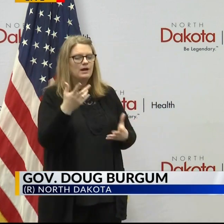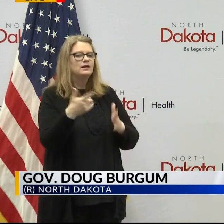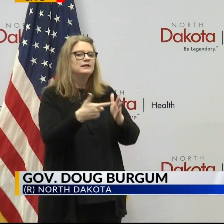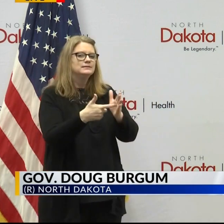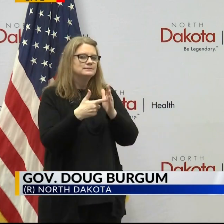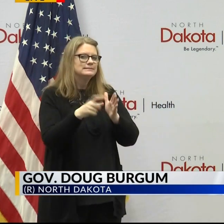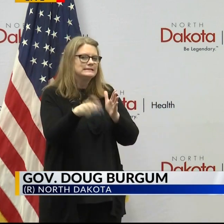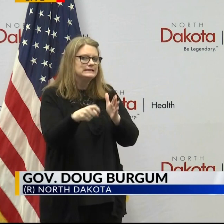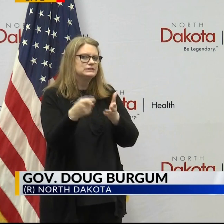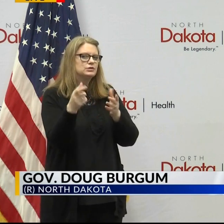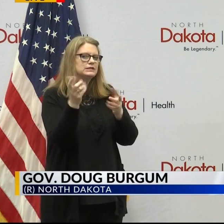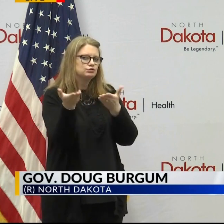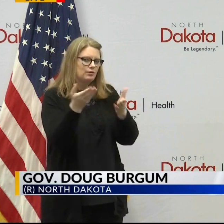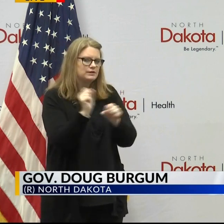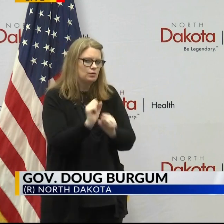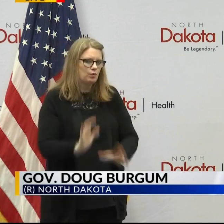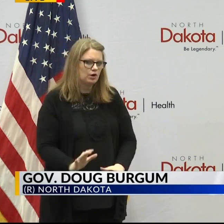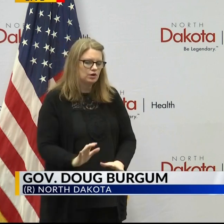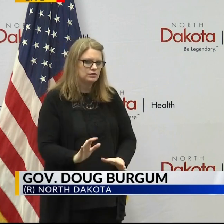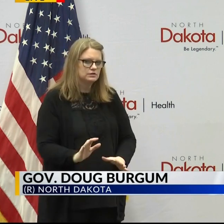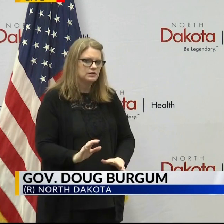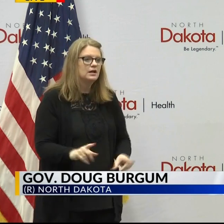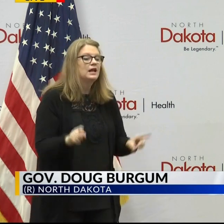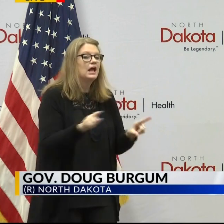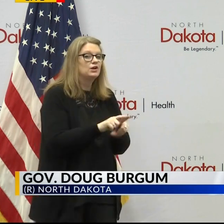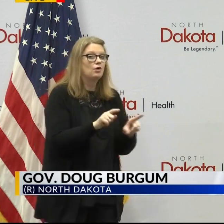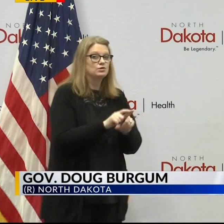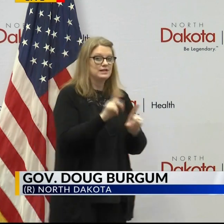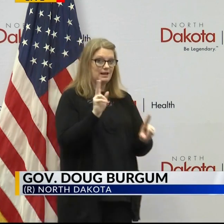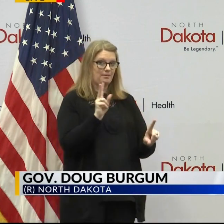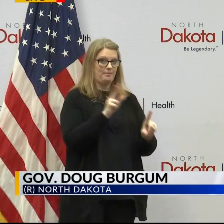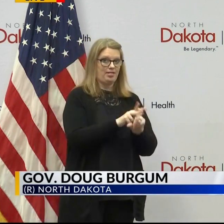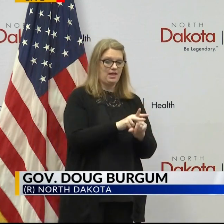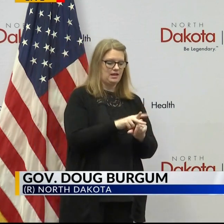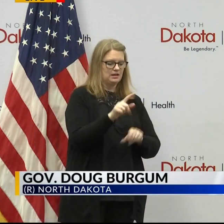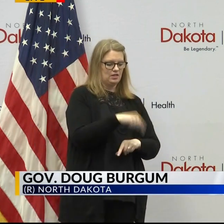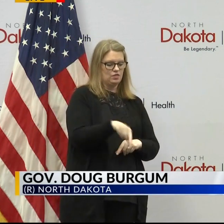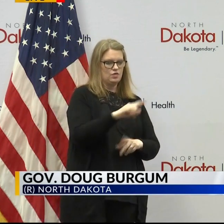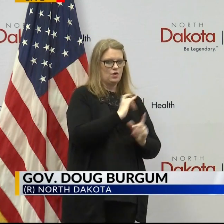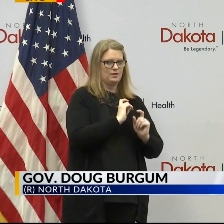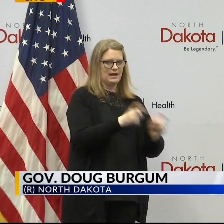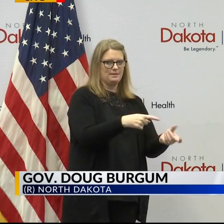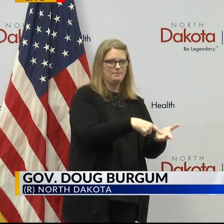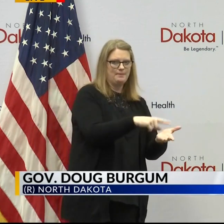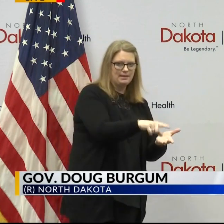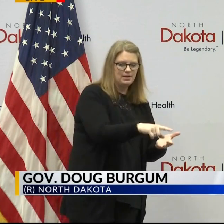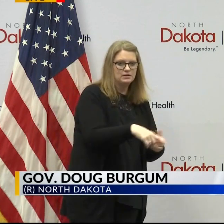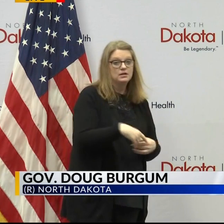CHILDREN WITH THE PRIORITY OF THOSE WHOSE PARENTS ARE VITAL SERVICE WORKERS AND THEN THEY